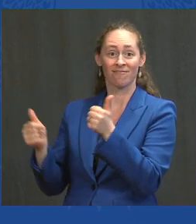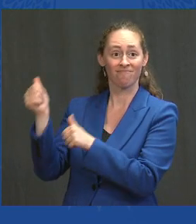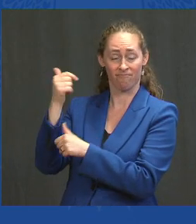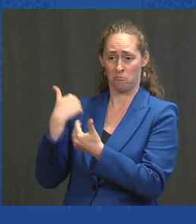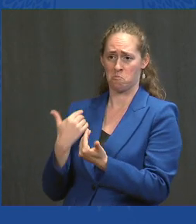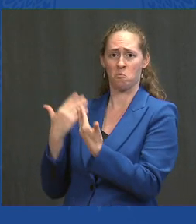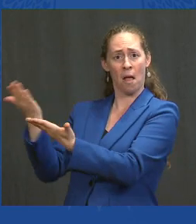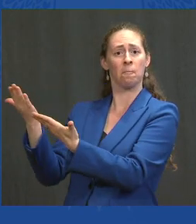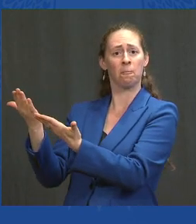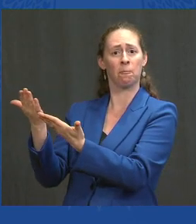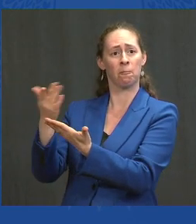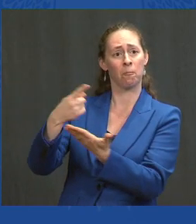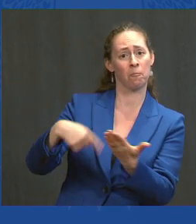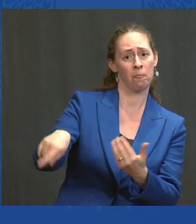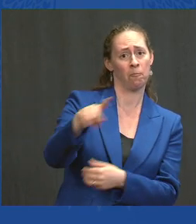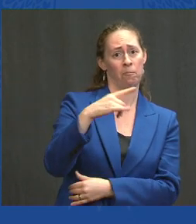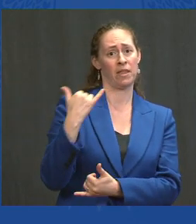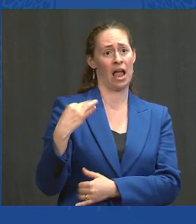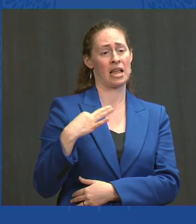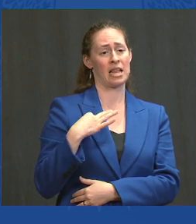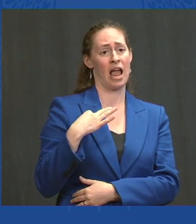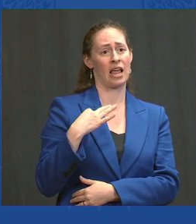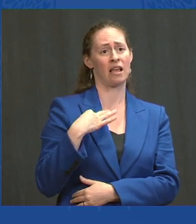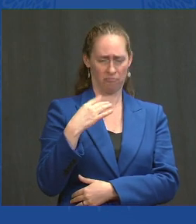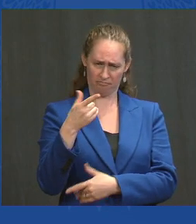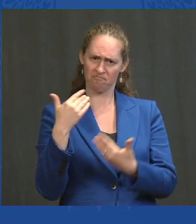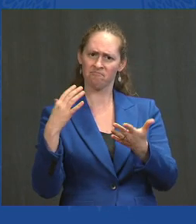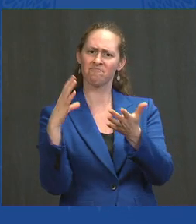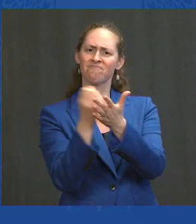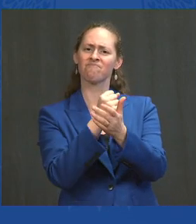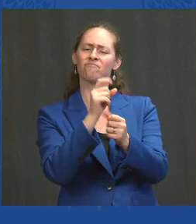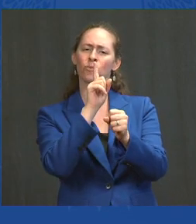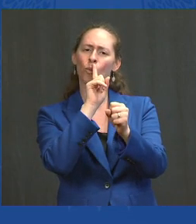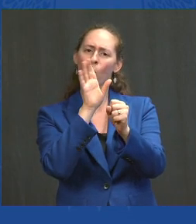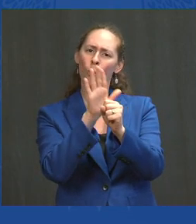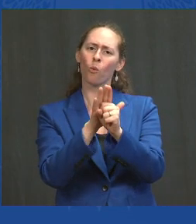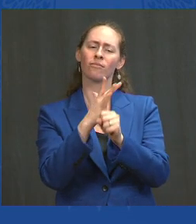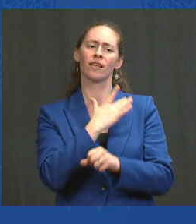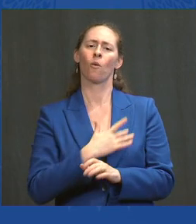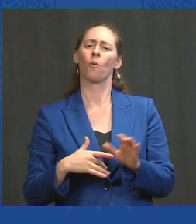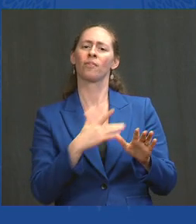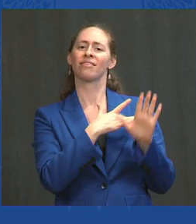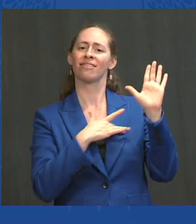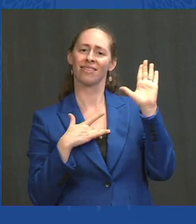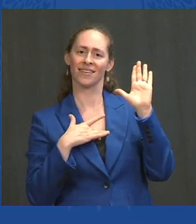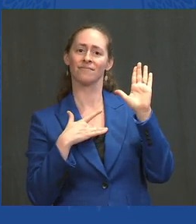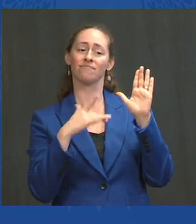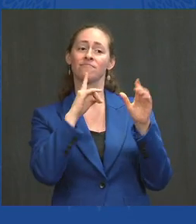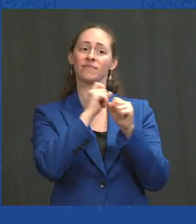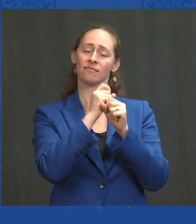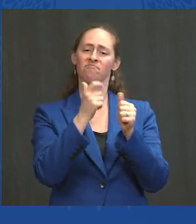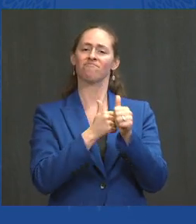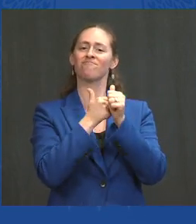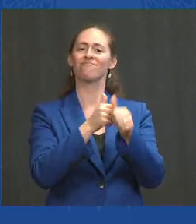be administered the oath of allegiance, thereby admitting them to United States citizenship. Thank you.